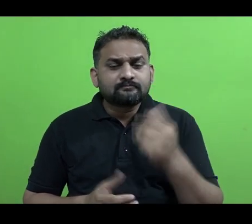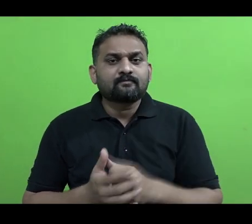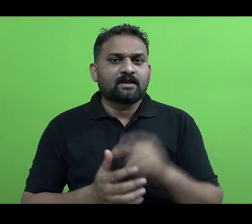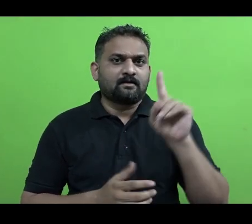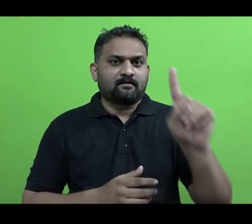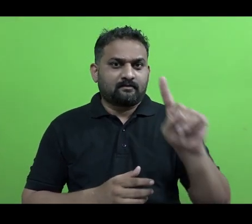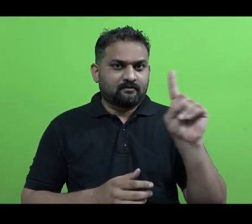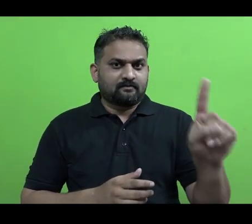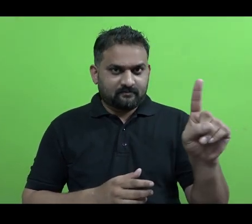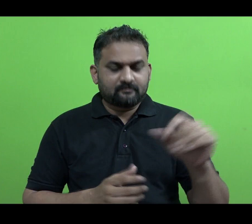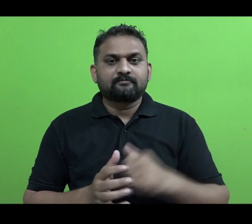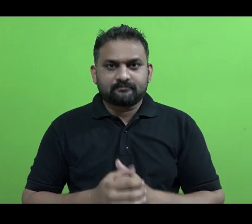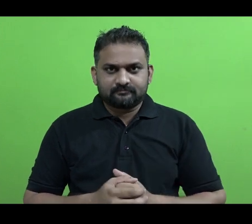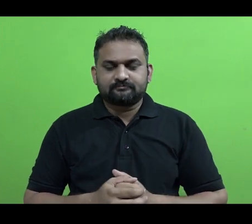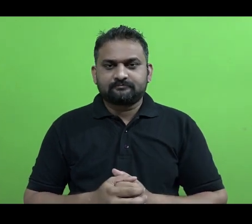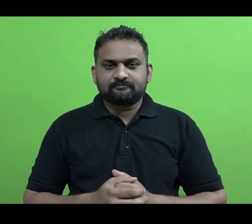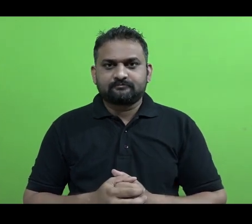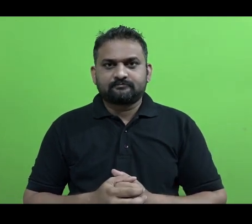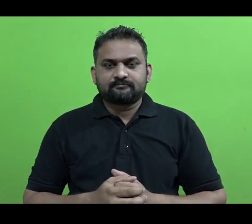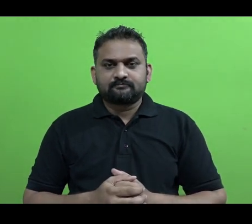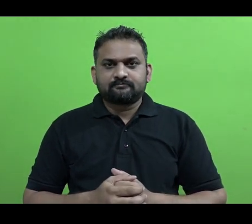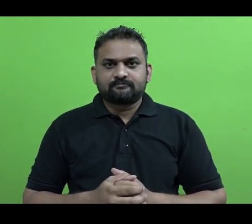Our second number in this sum is eleven.